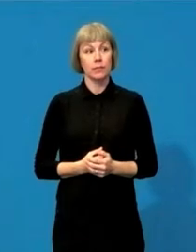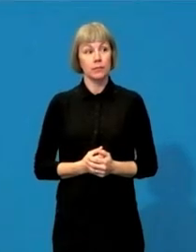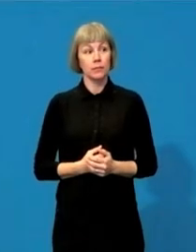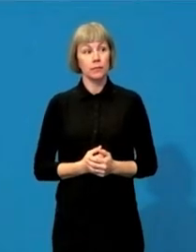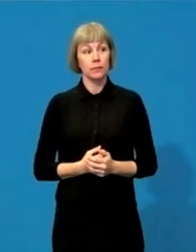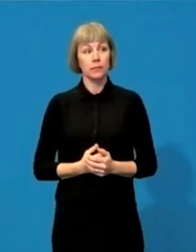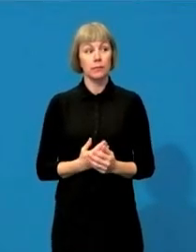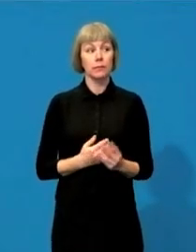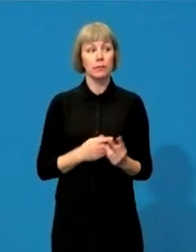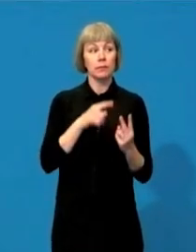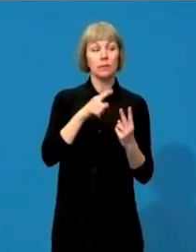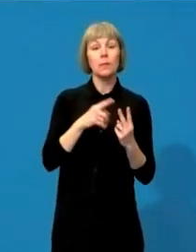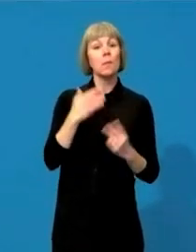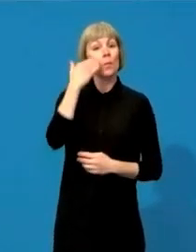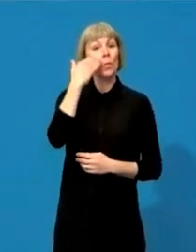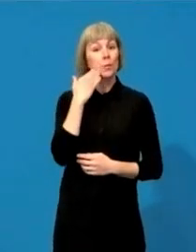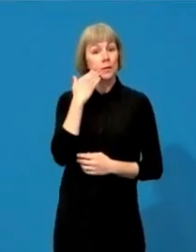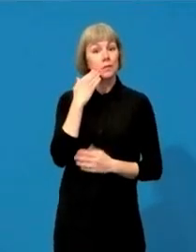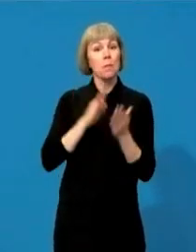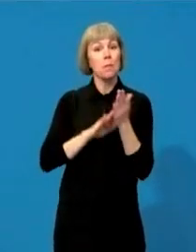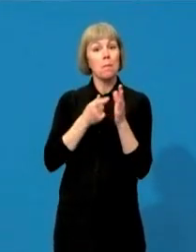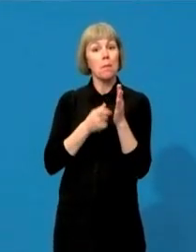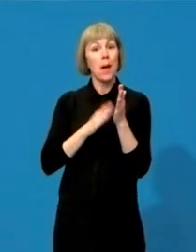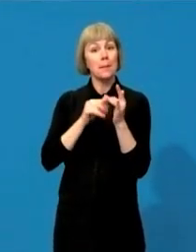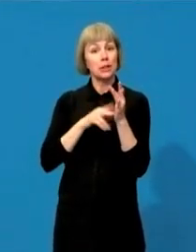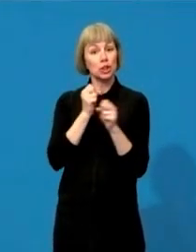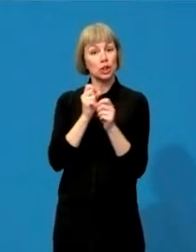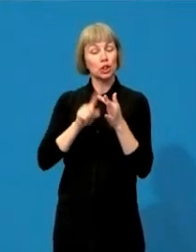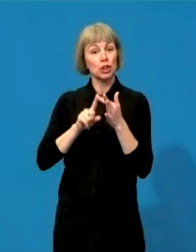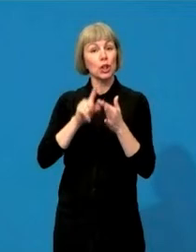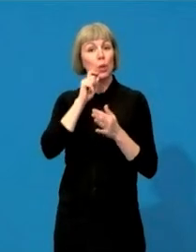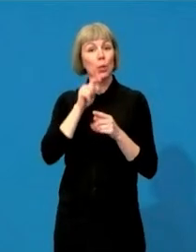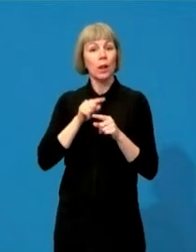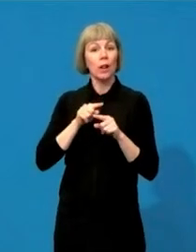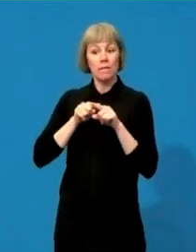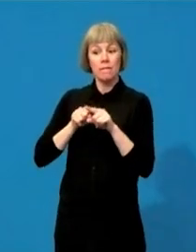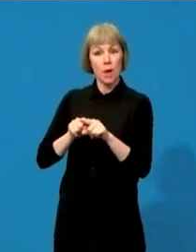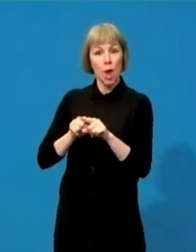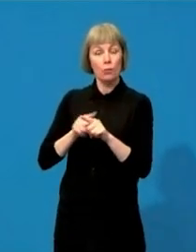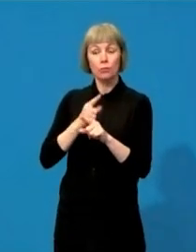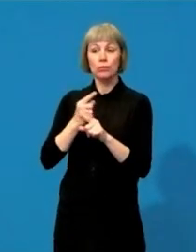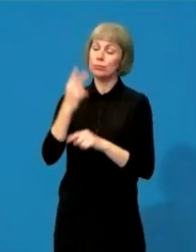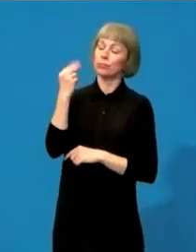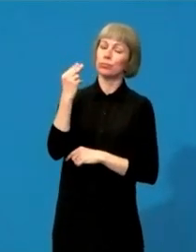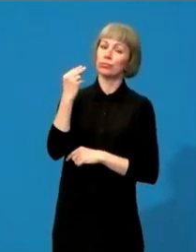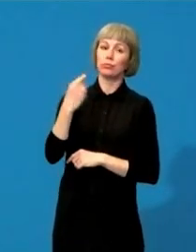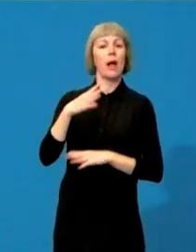So, what I would ask you to do is to follow the instructions of my associate, who will administer the oath.